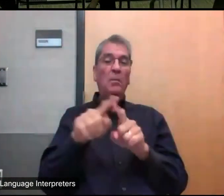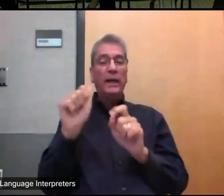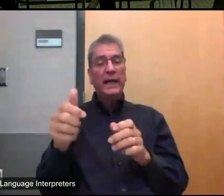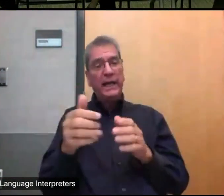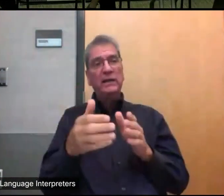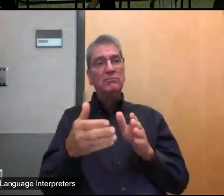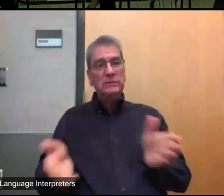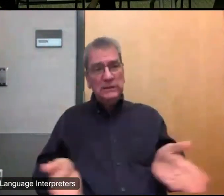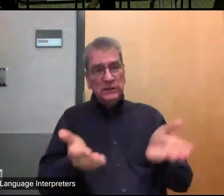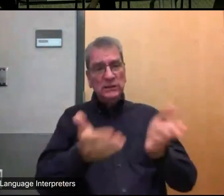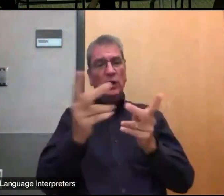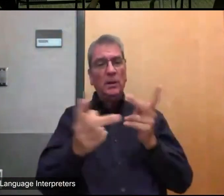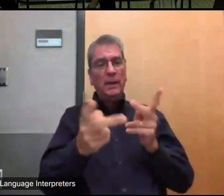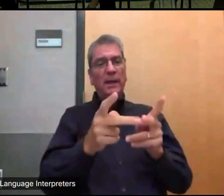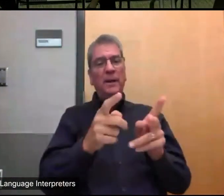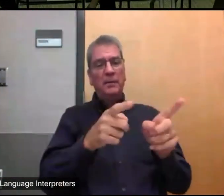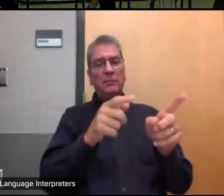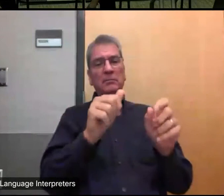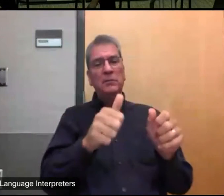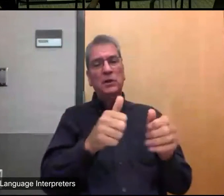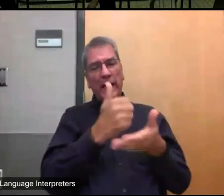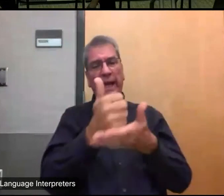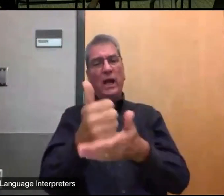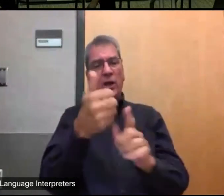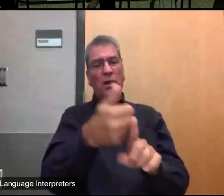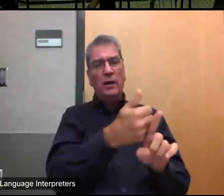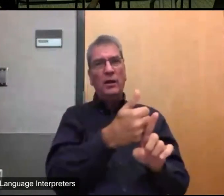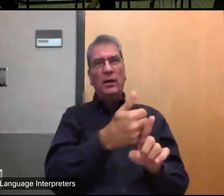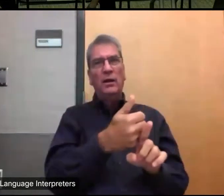A little bit and I think it's, there's a lot I think that she can learn and, and kind of